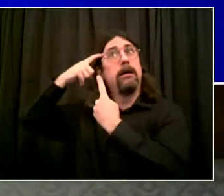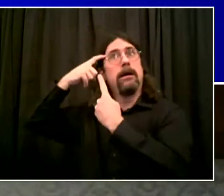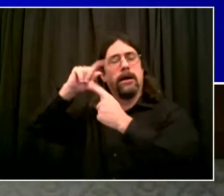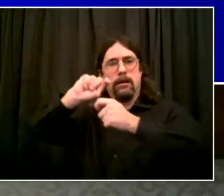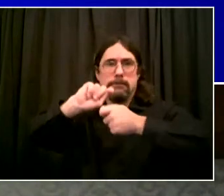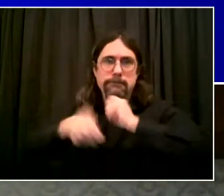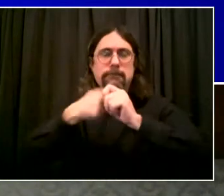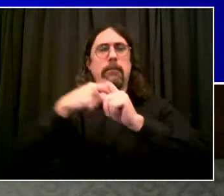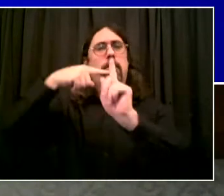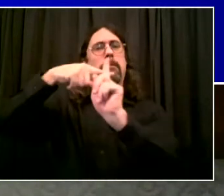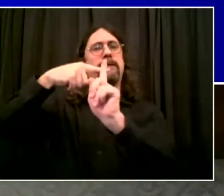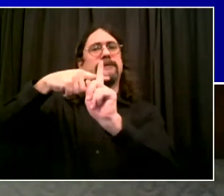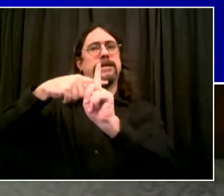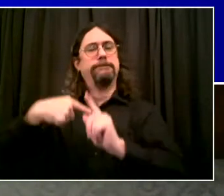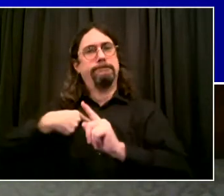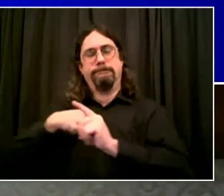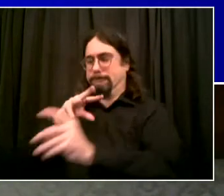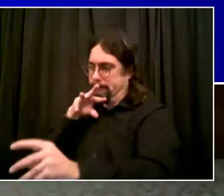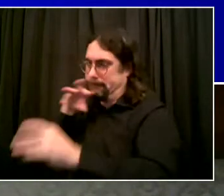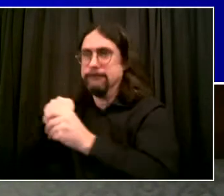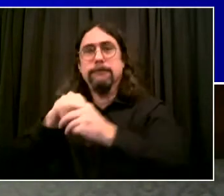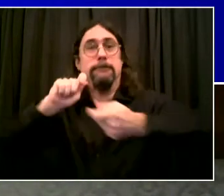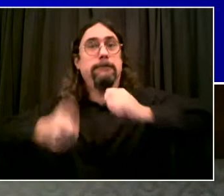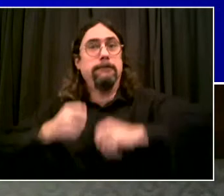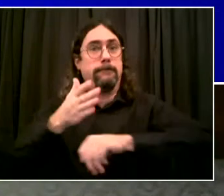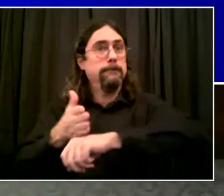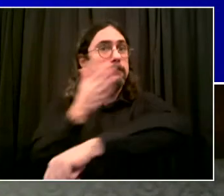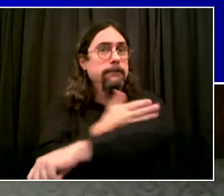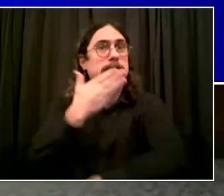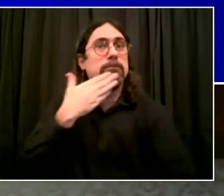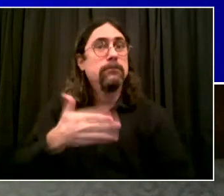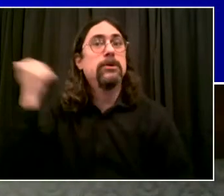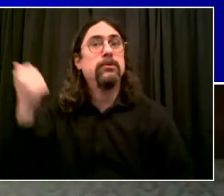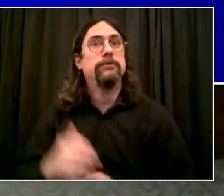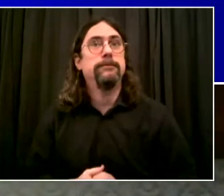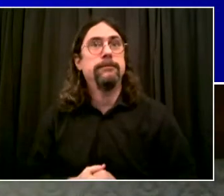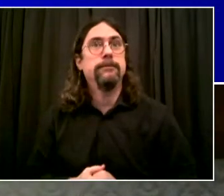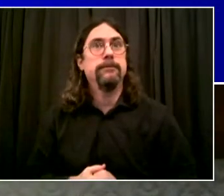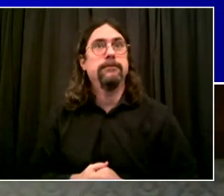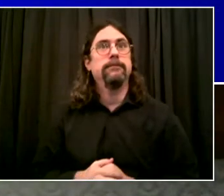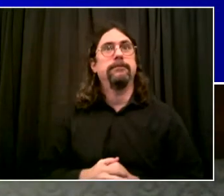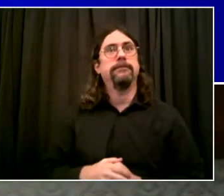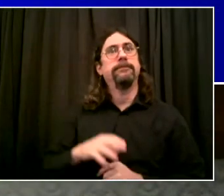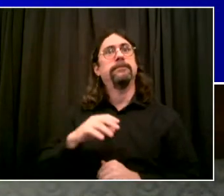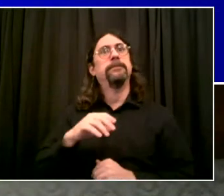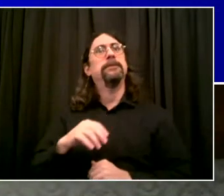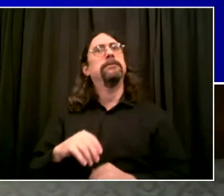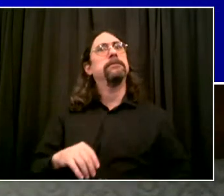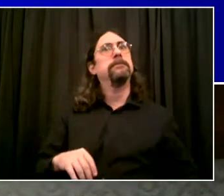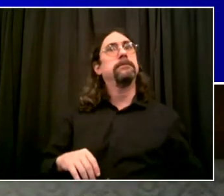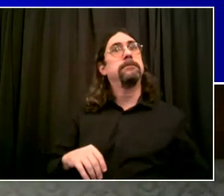ESPECIALLY LOWER INCOME COMMUNITIES WITH HIHIHEGR R IC MEME RATES LIKE THE ONE I GREW UP IN IN SOUOUTH JAMAMAA C